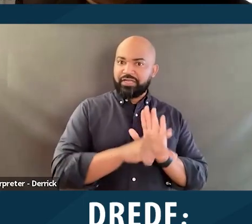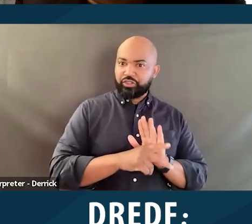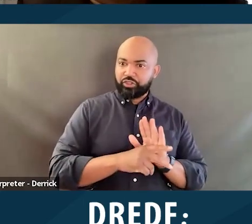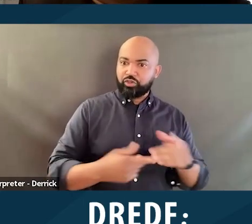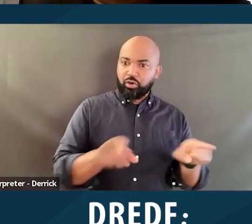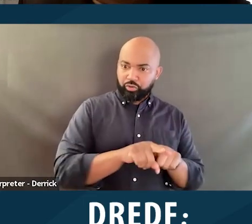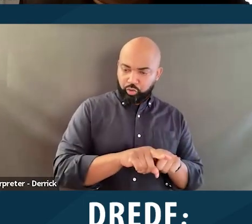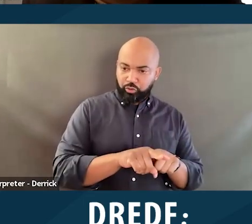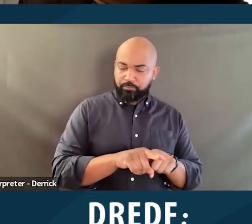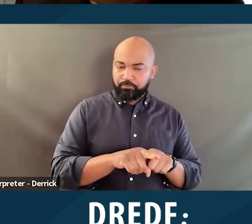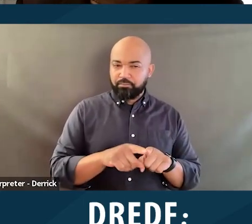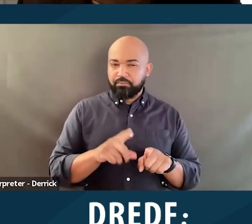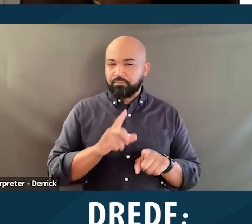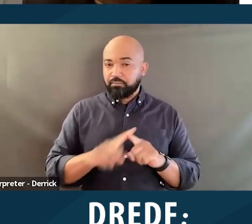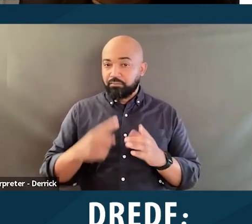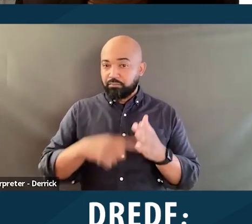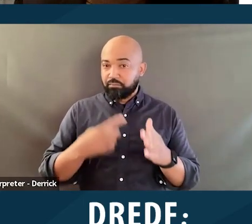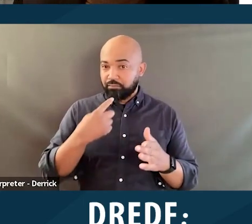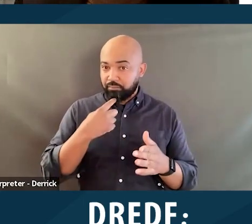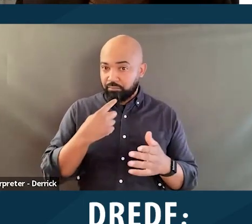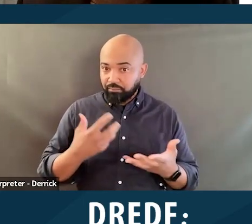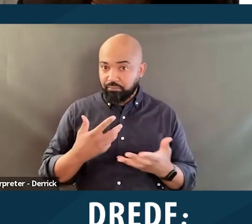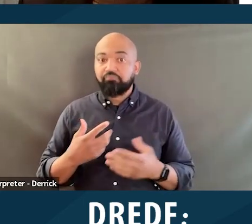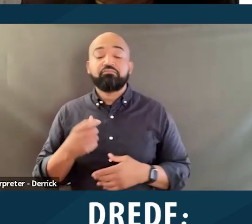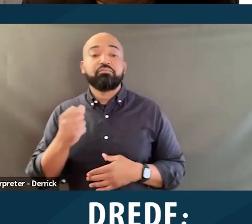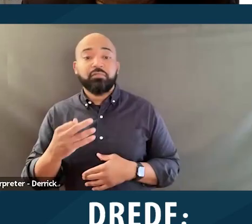because if they take away the entire rule, that takes away the integration provisions